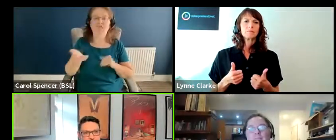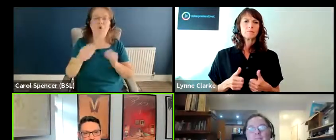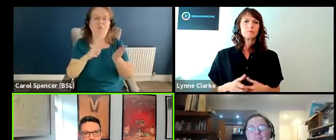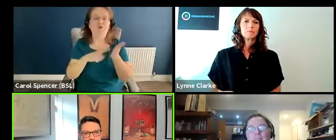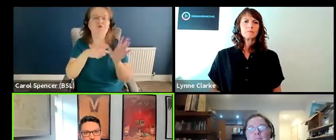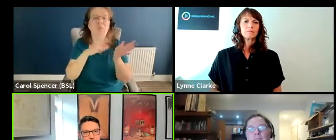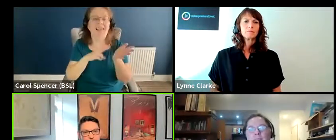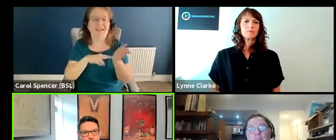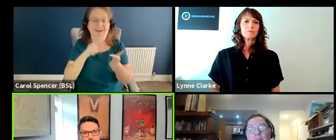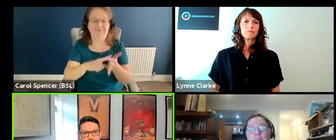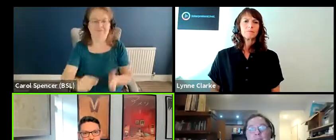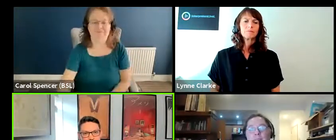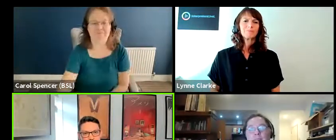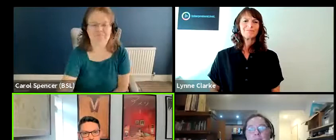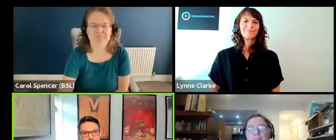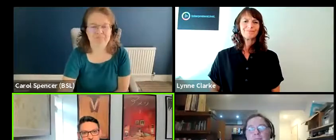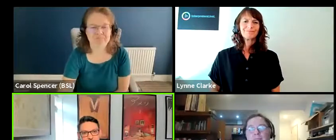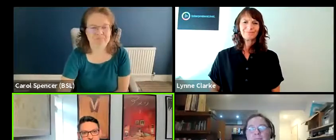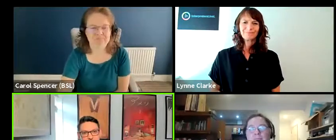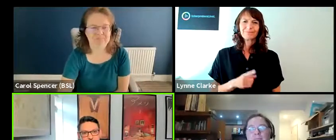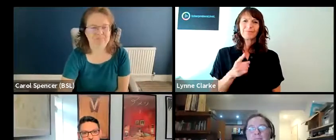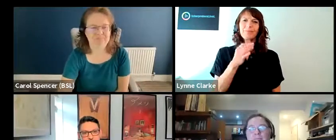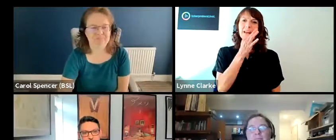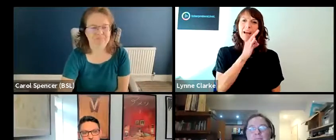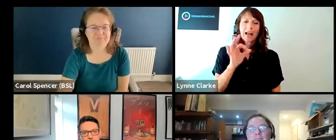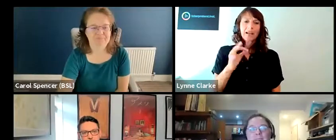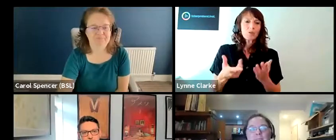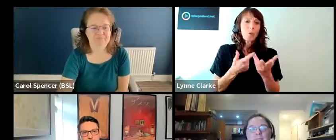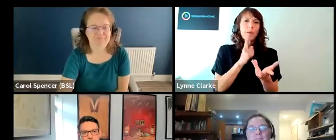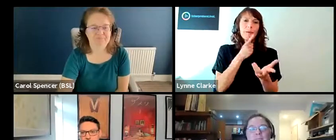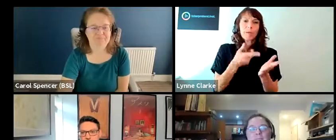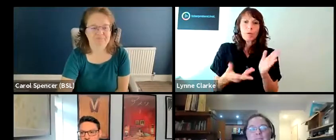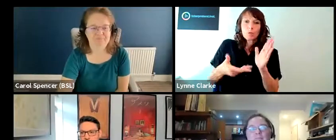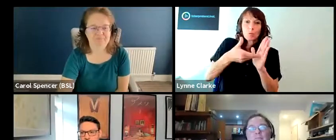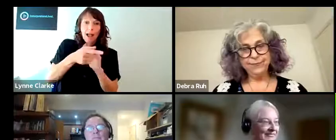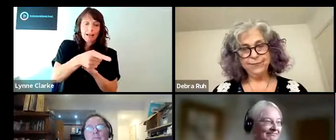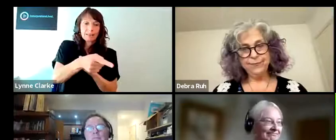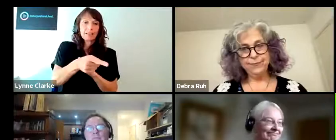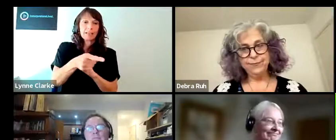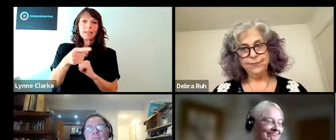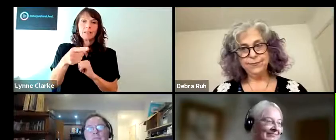to what Debra just said there? I'll include a link to this, but I'm really impressed by